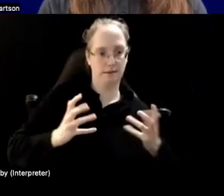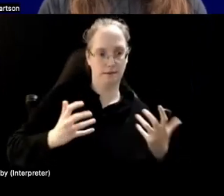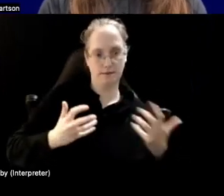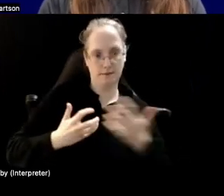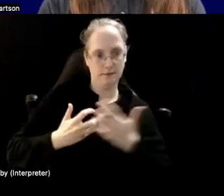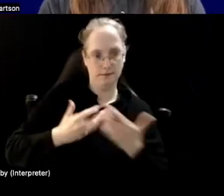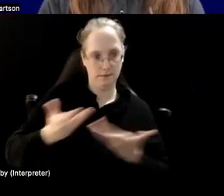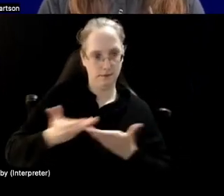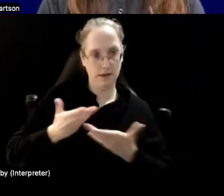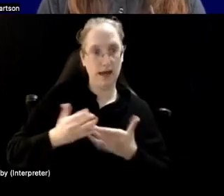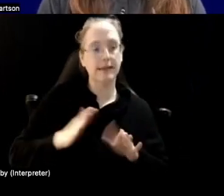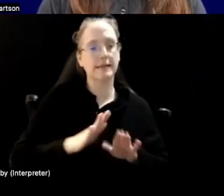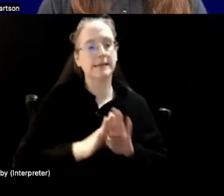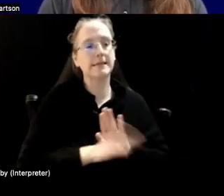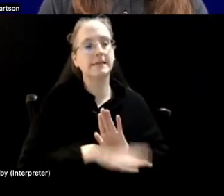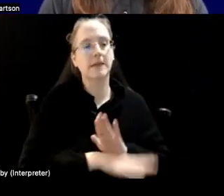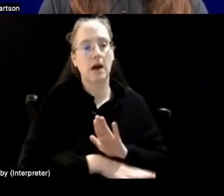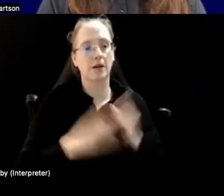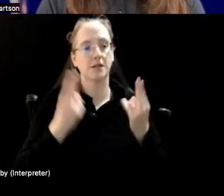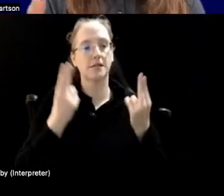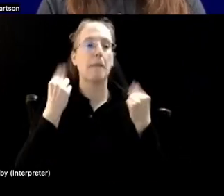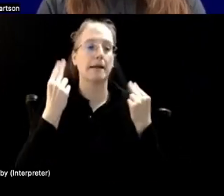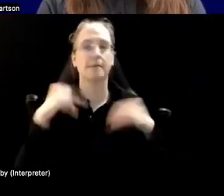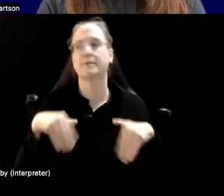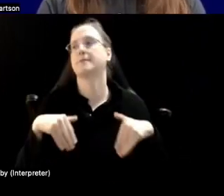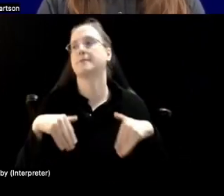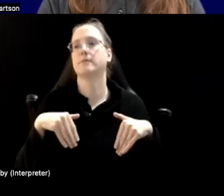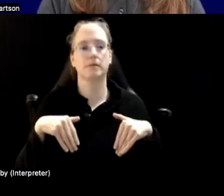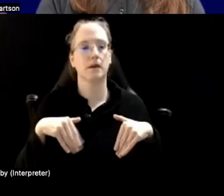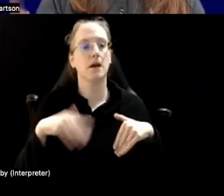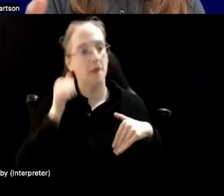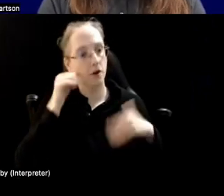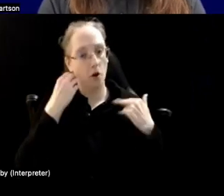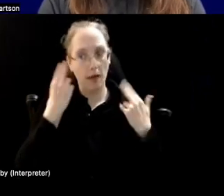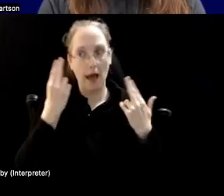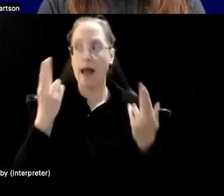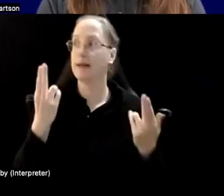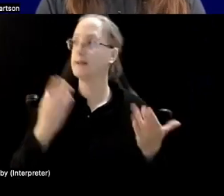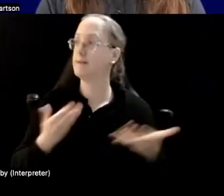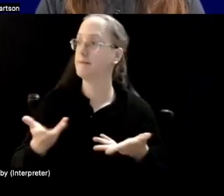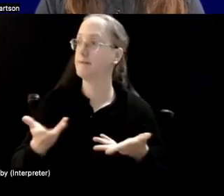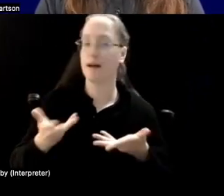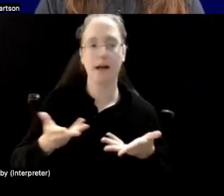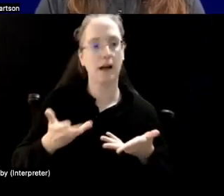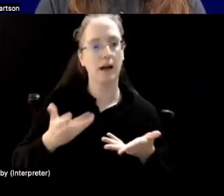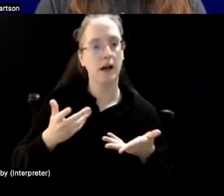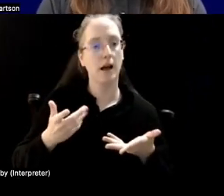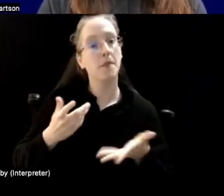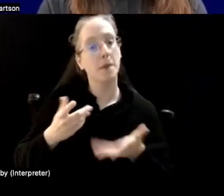passiveness, and that they know they are active, it is going to be noticed and that's going to